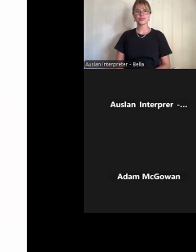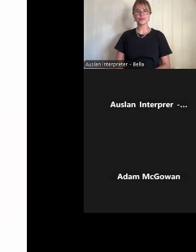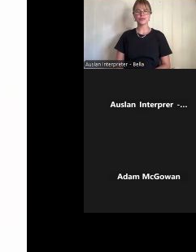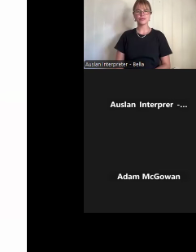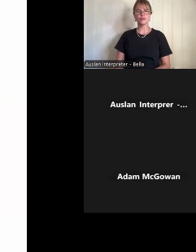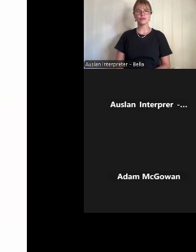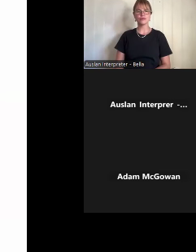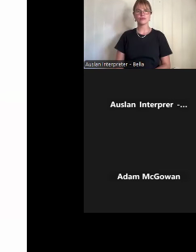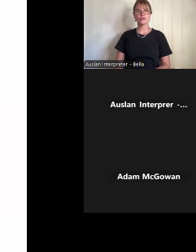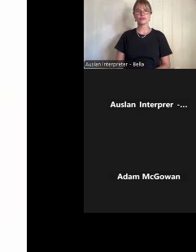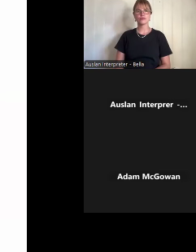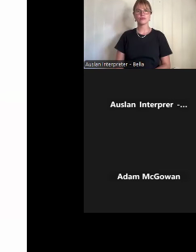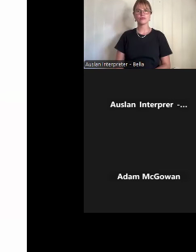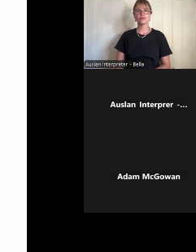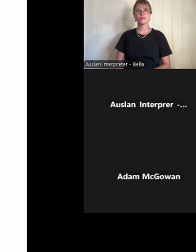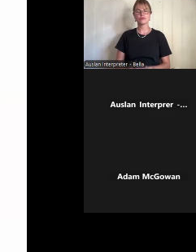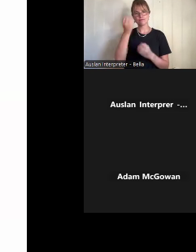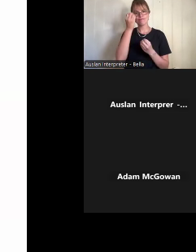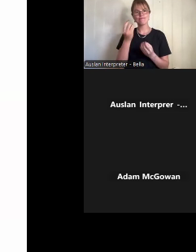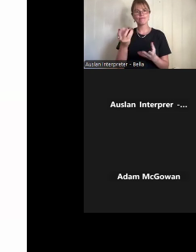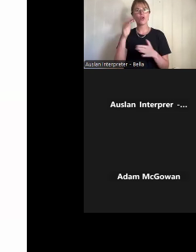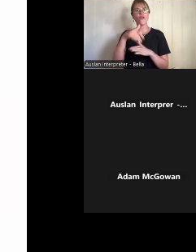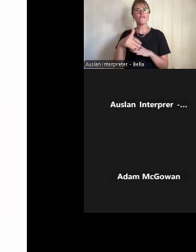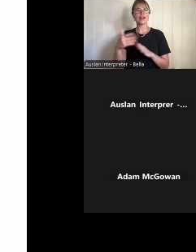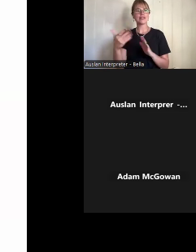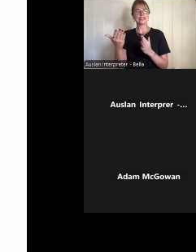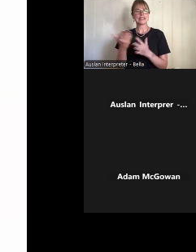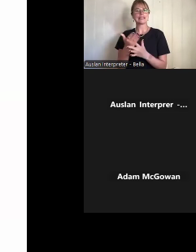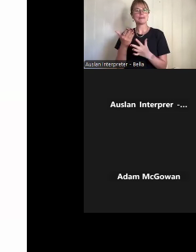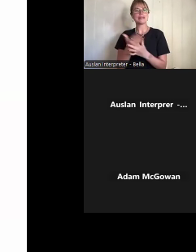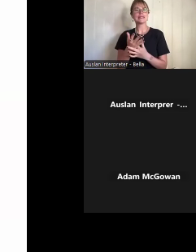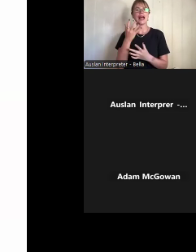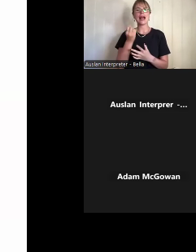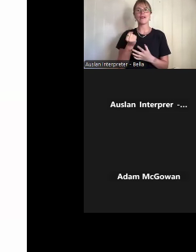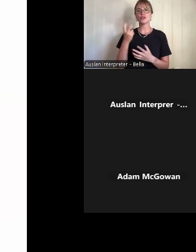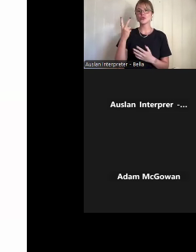notes about accessibility in our session today. So you will see that we have two Auslan interpreters